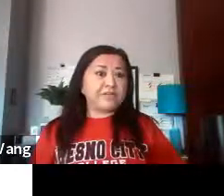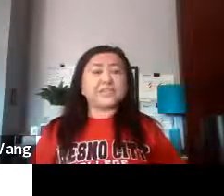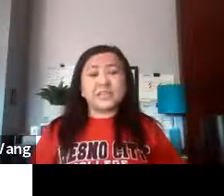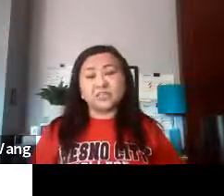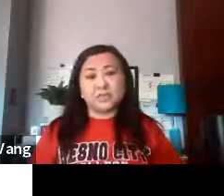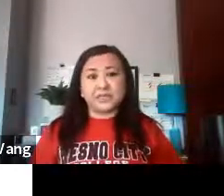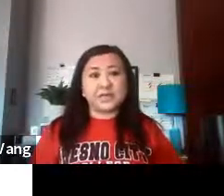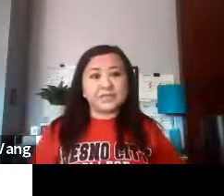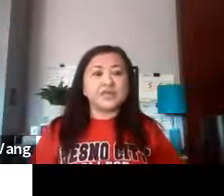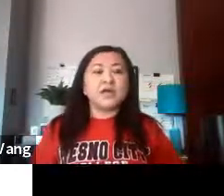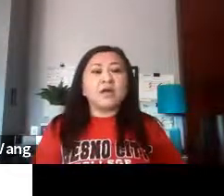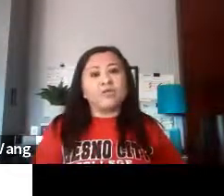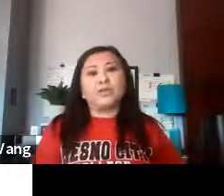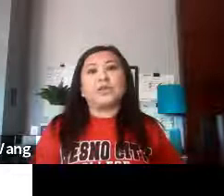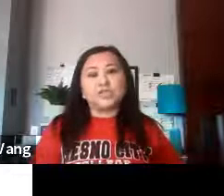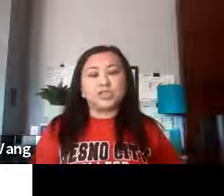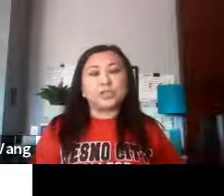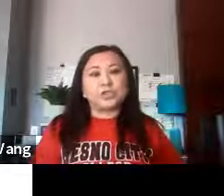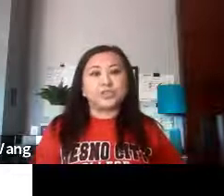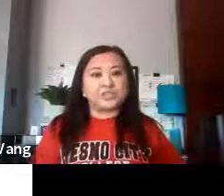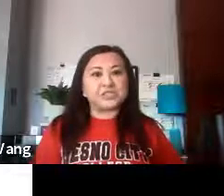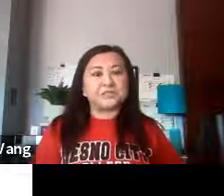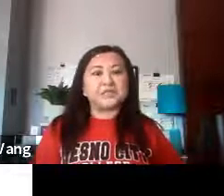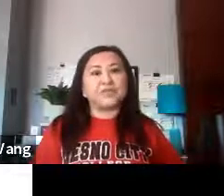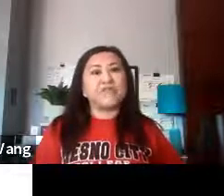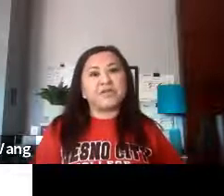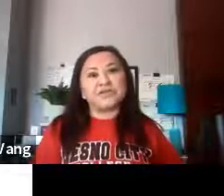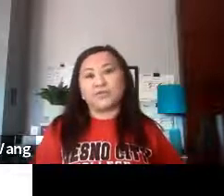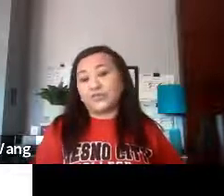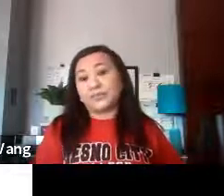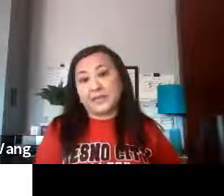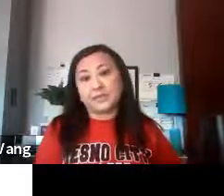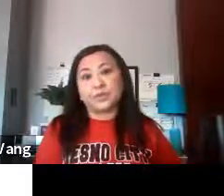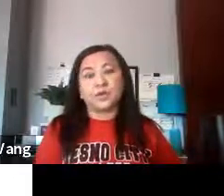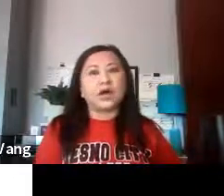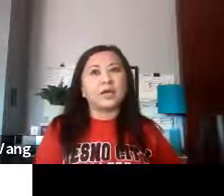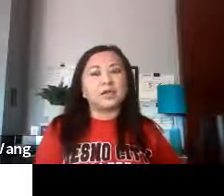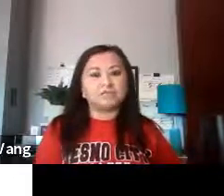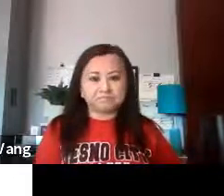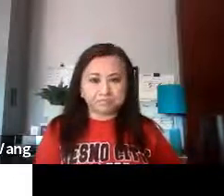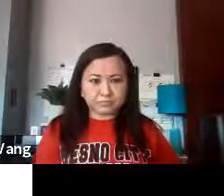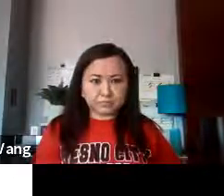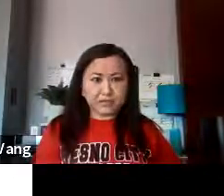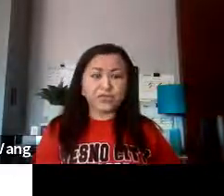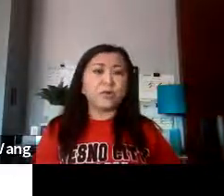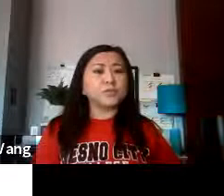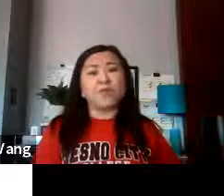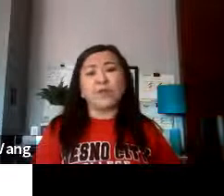very successful because of our relationship with our students. Because we are very service based, we're not. For the most part,